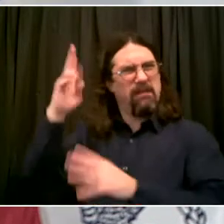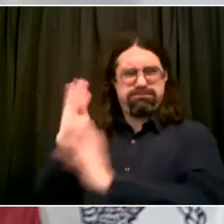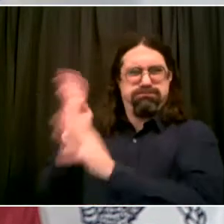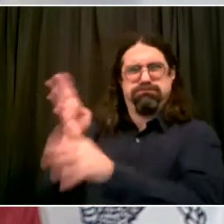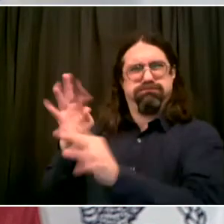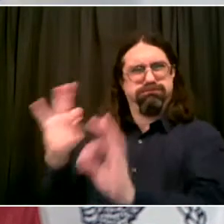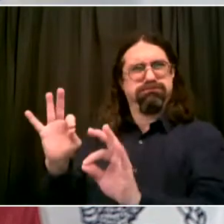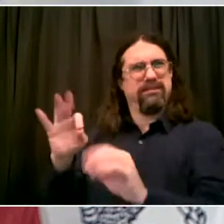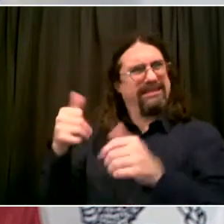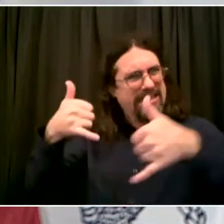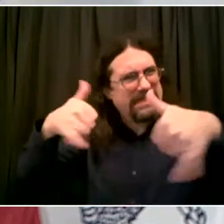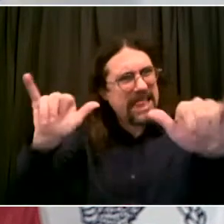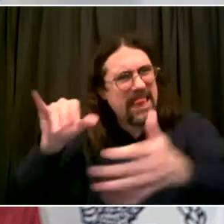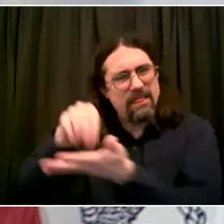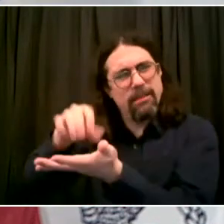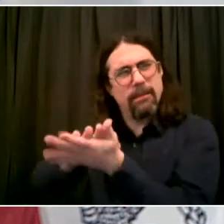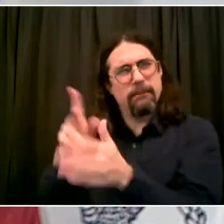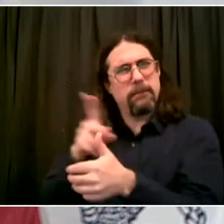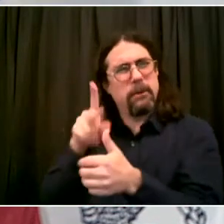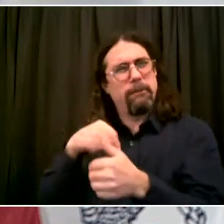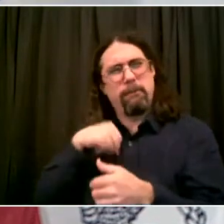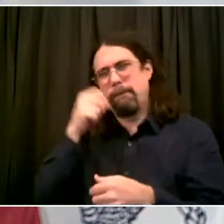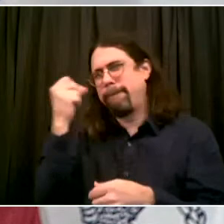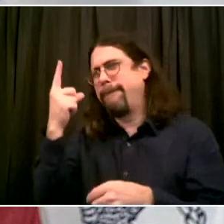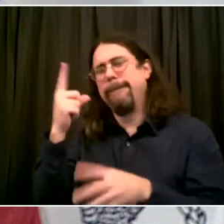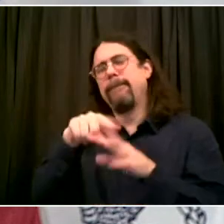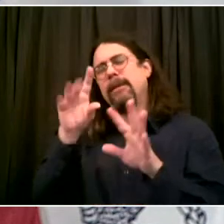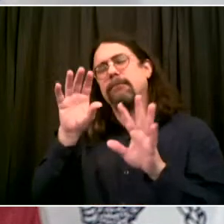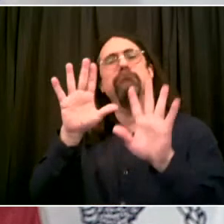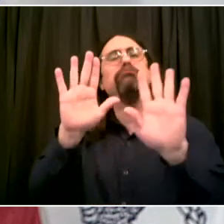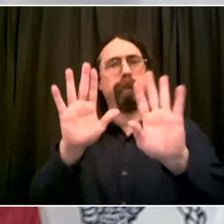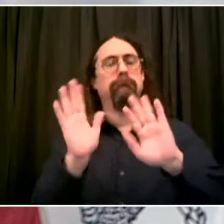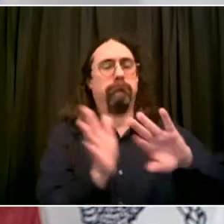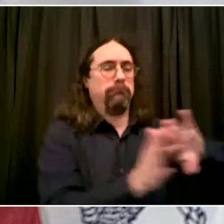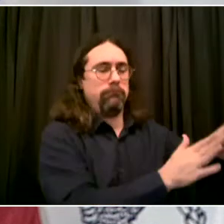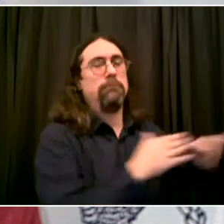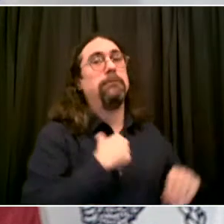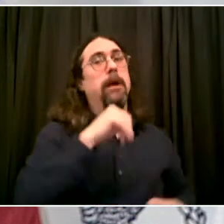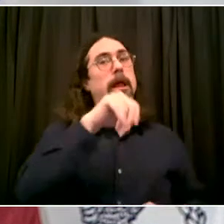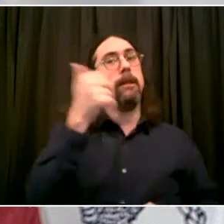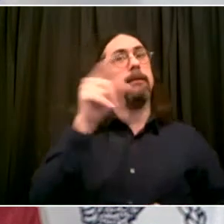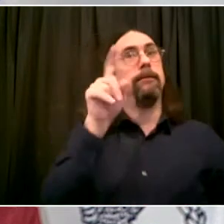ON TO MY NEXT QUESTION. YOU'VE ANSWERED ITITA S S FULLYLY A